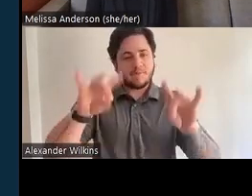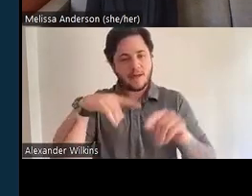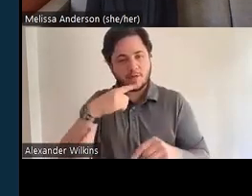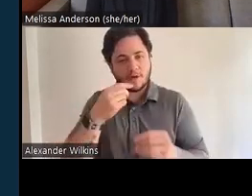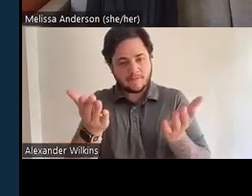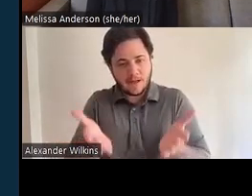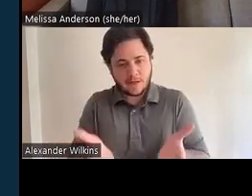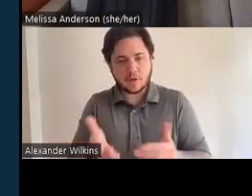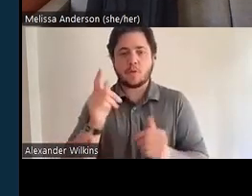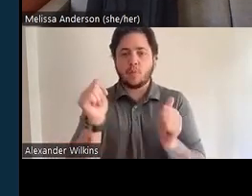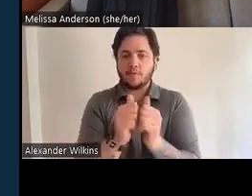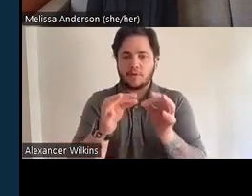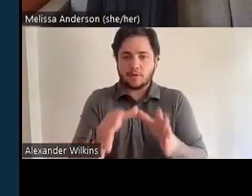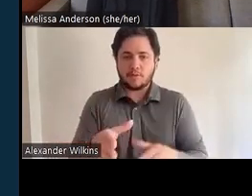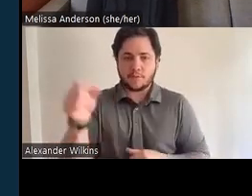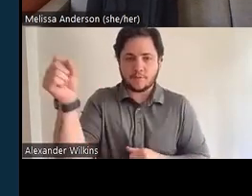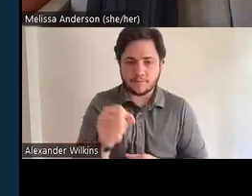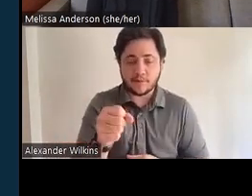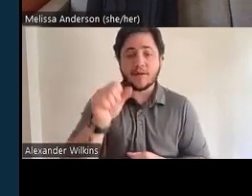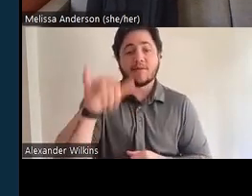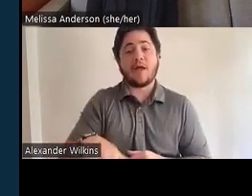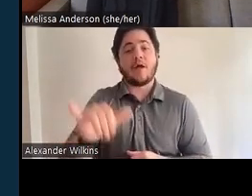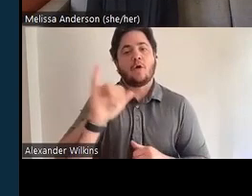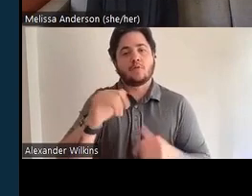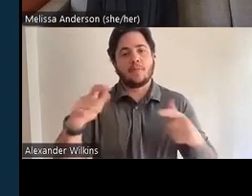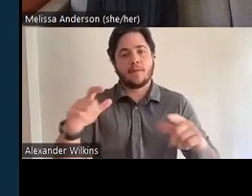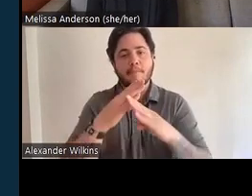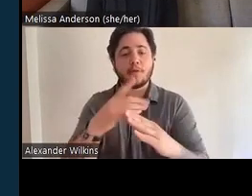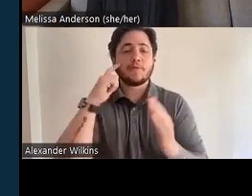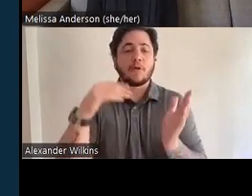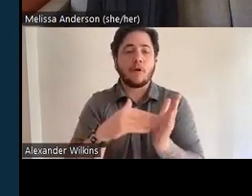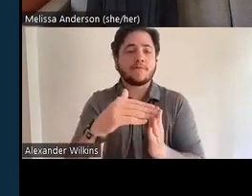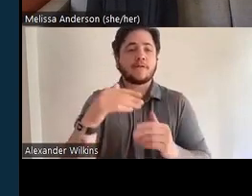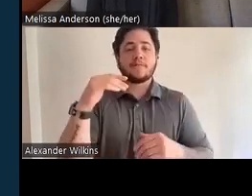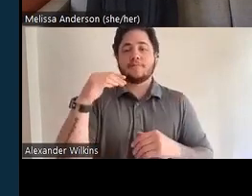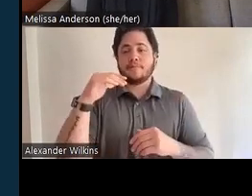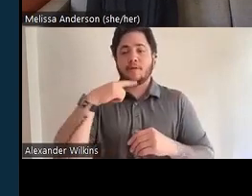Secondly, we try to find hearing providers with an interpreter. But this also is a big barrier